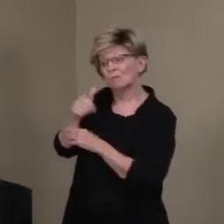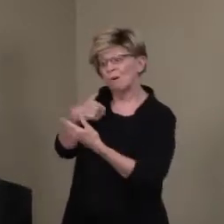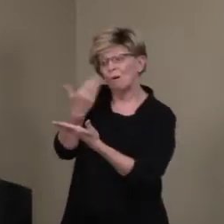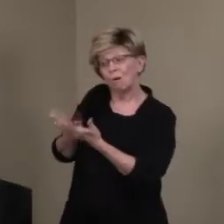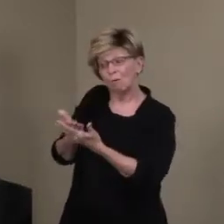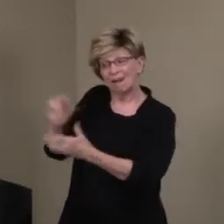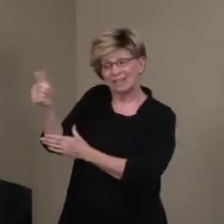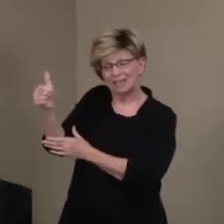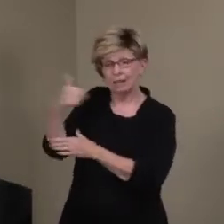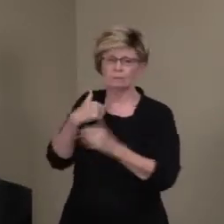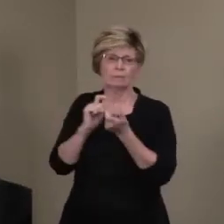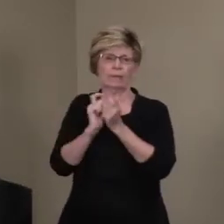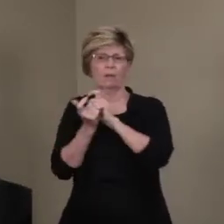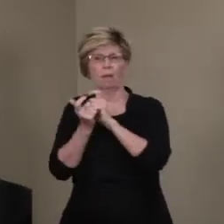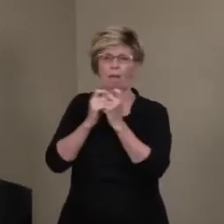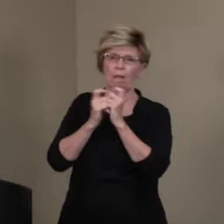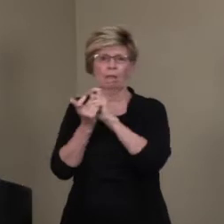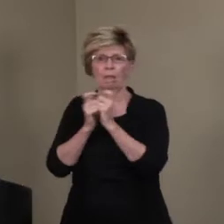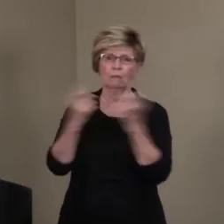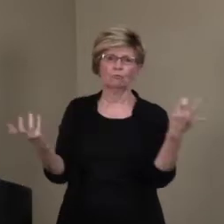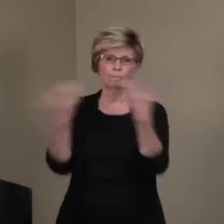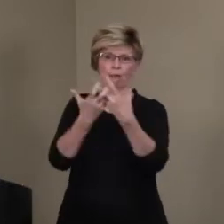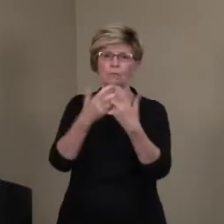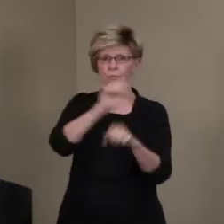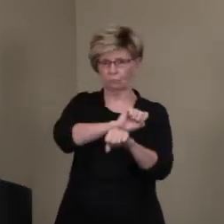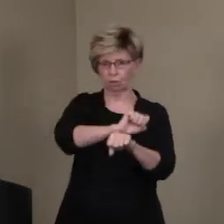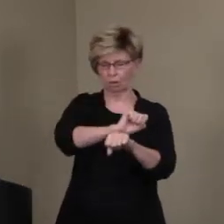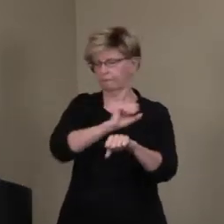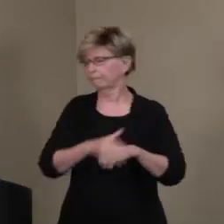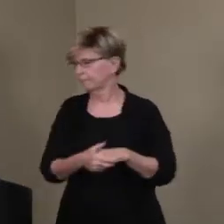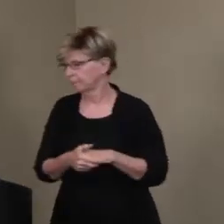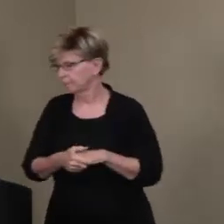instance today you have to arrive at 9:00 but tomorrow might be 10 o'clock so